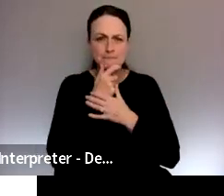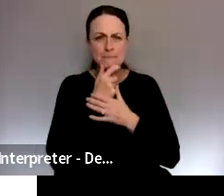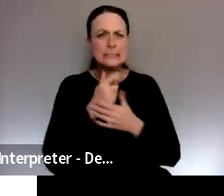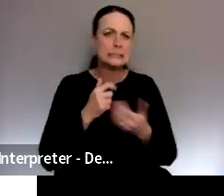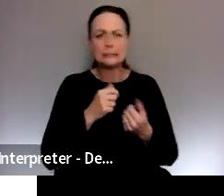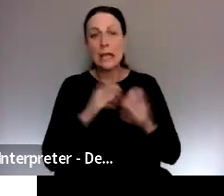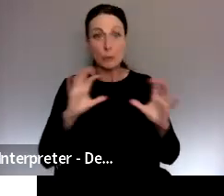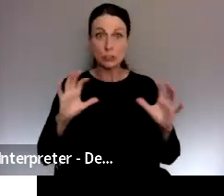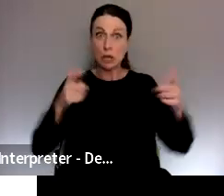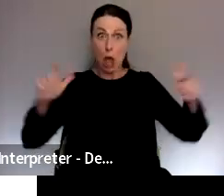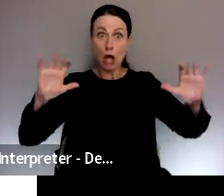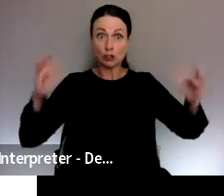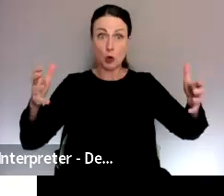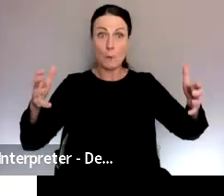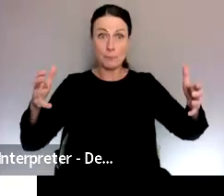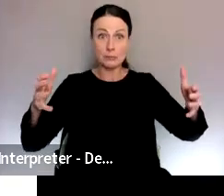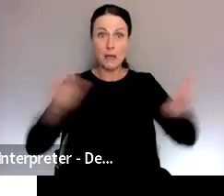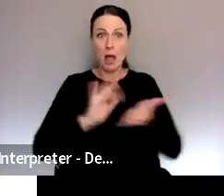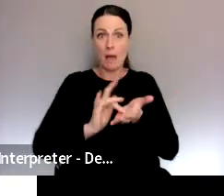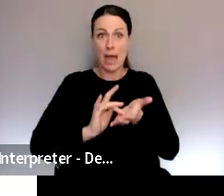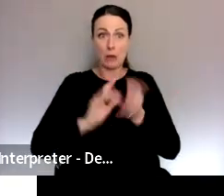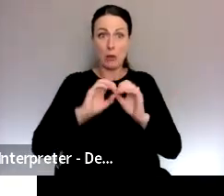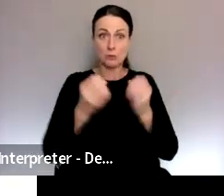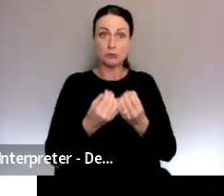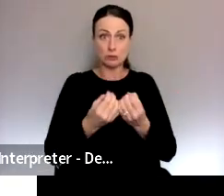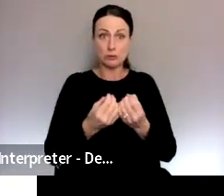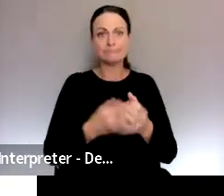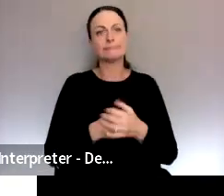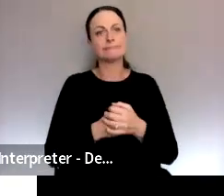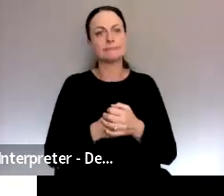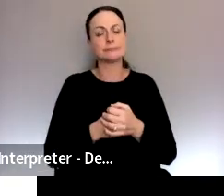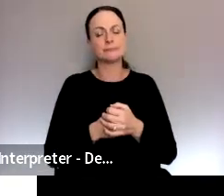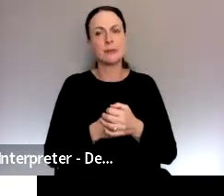You know, this group, it was a large group, a medical organization